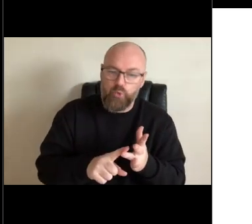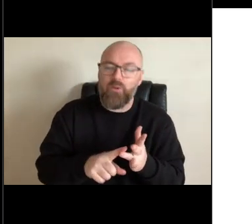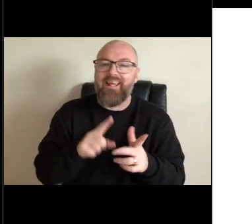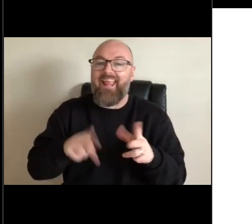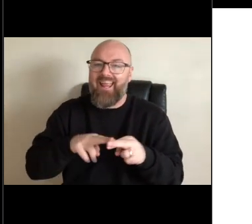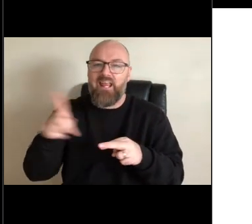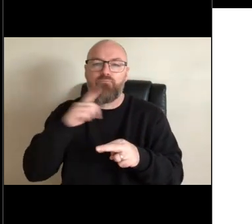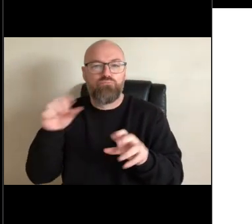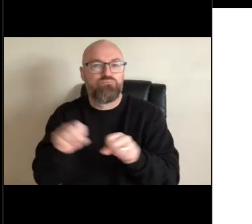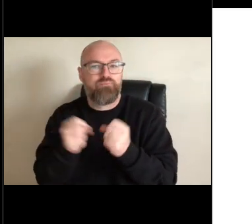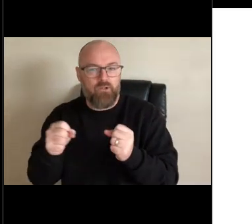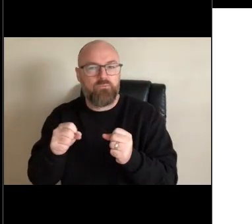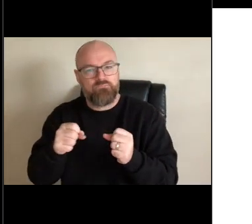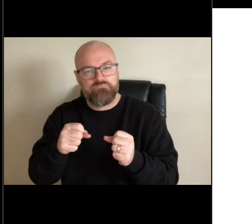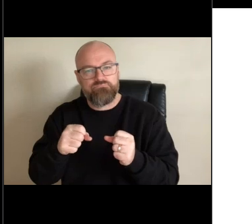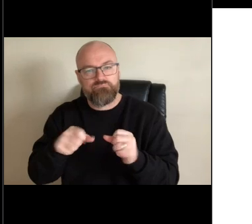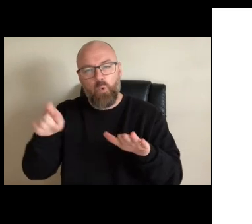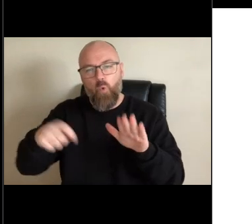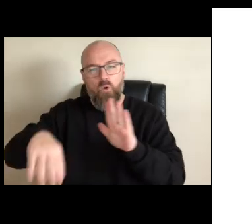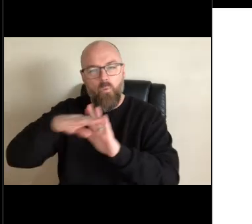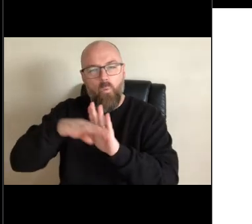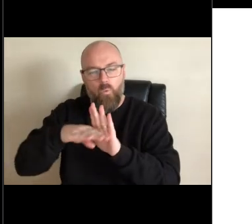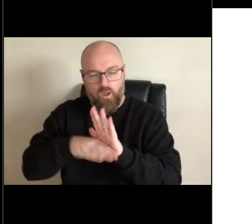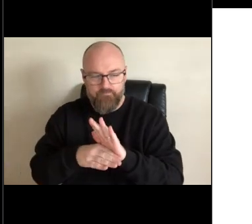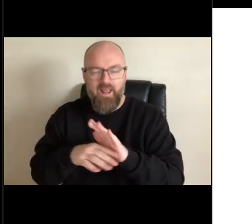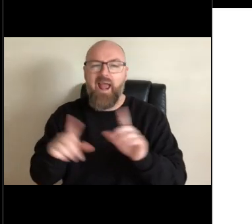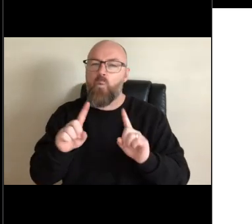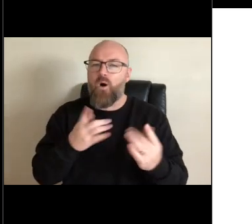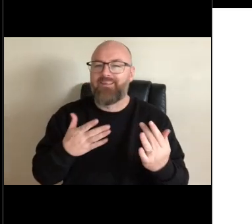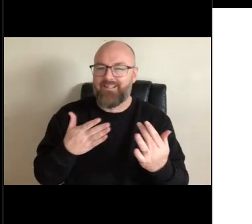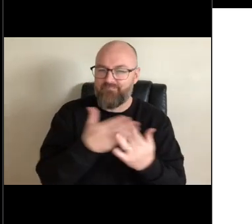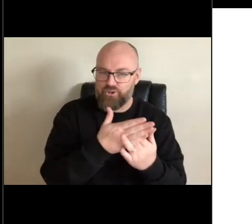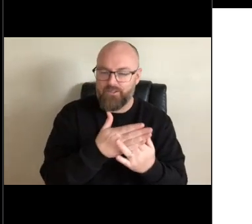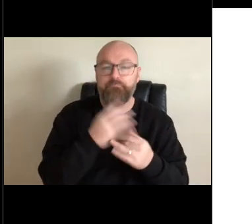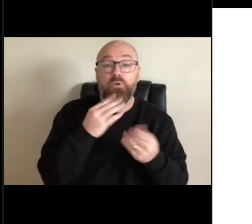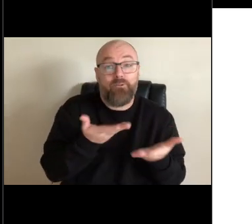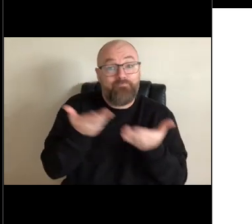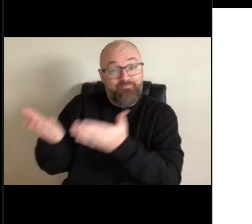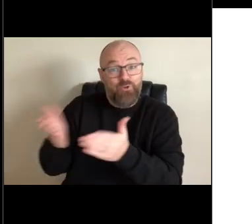sorry litigation okay I'm going to hand over to Mary-ann now to deliver her presentation thanks